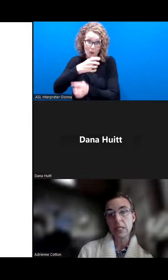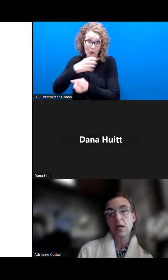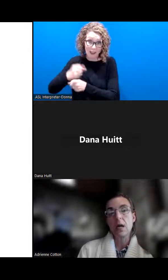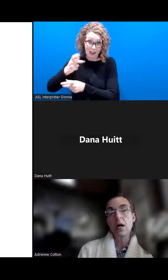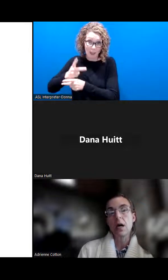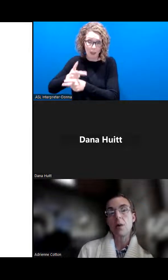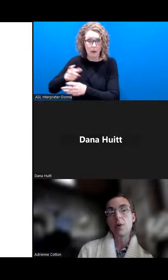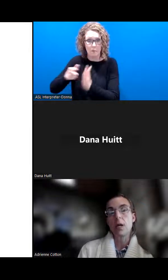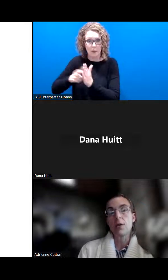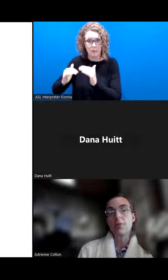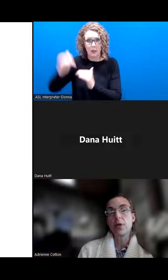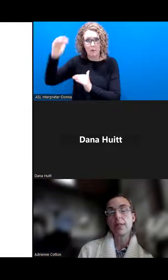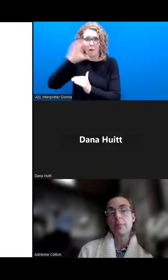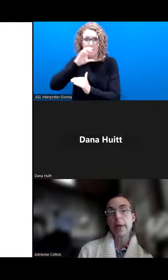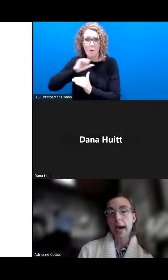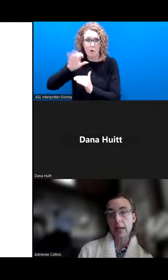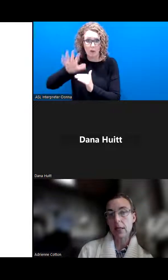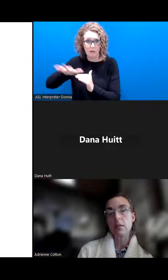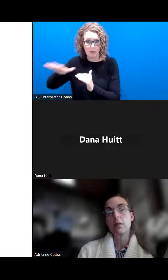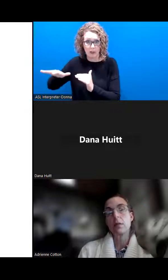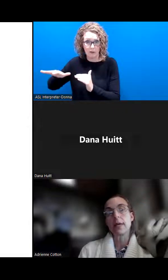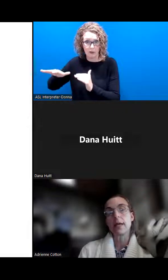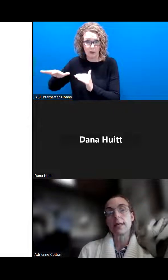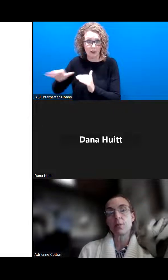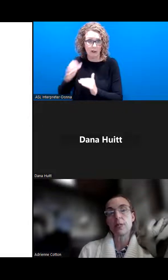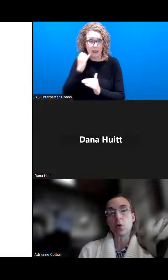mental health consequences like anxiety, depression,